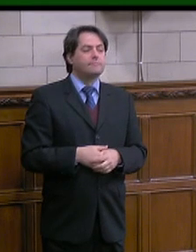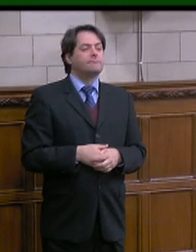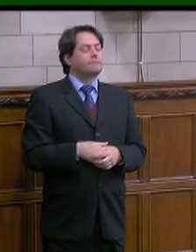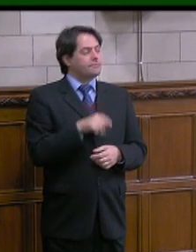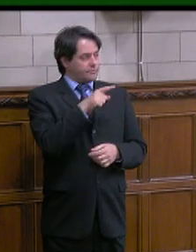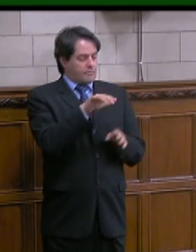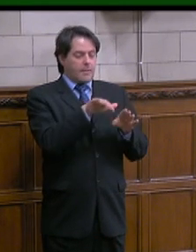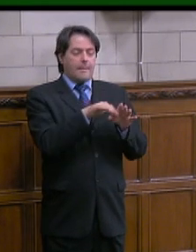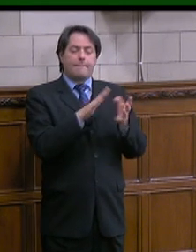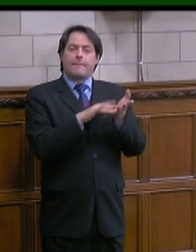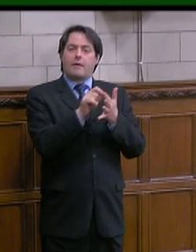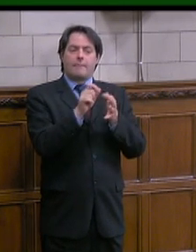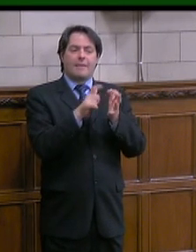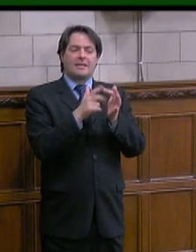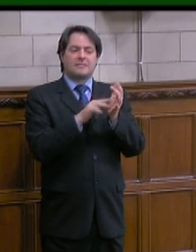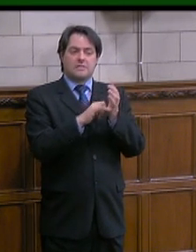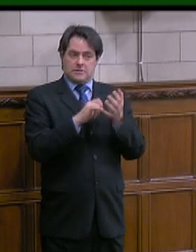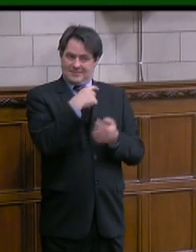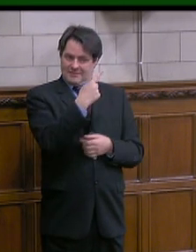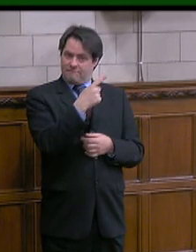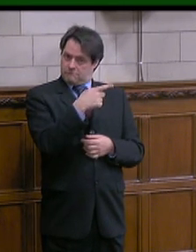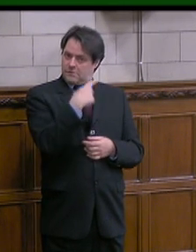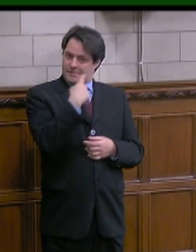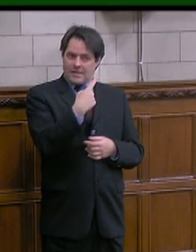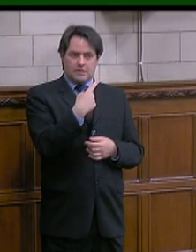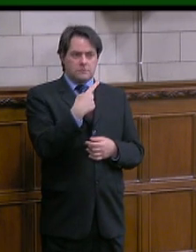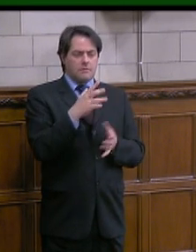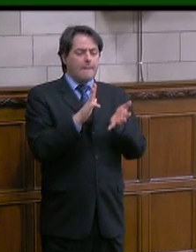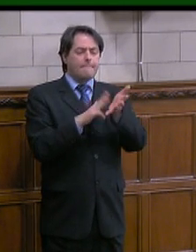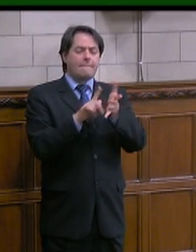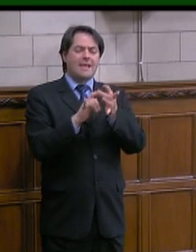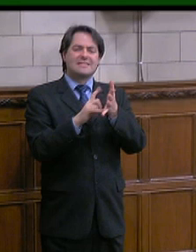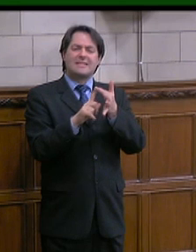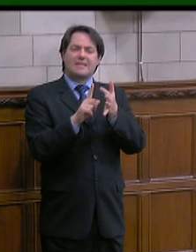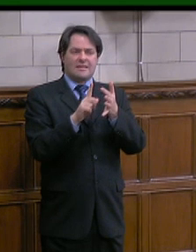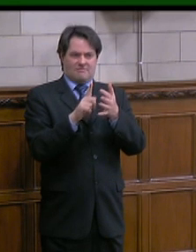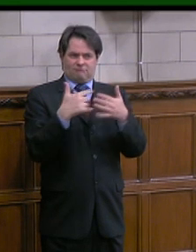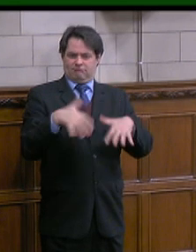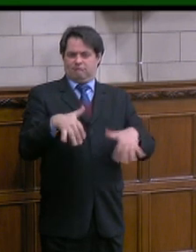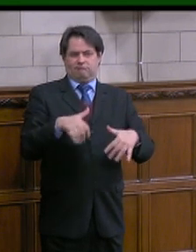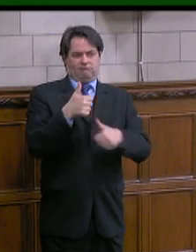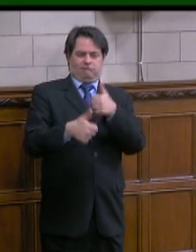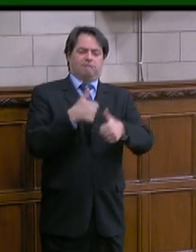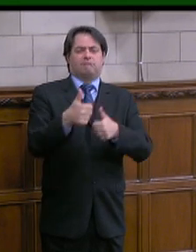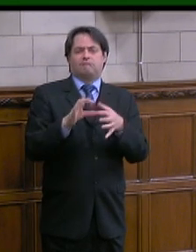Member for Blaydon (Liz Twist) kicked off the debate by paying tribute to Maisie Sly. As the hon.